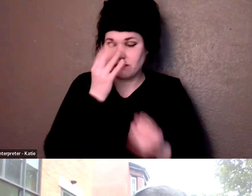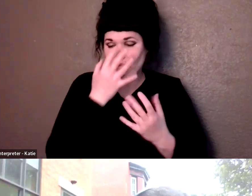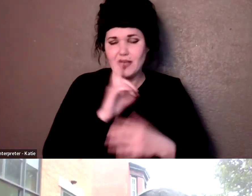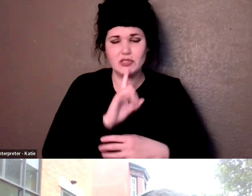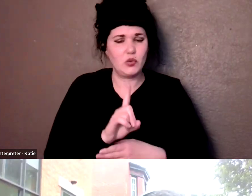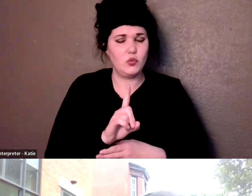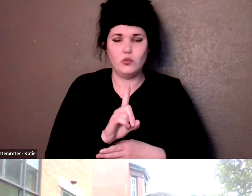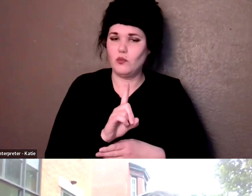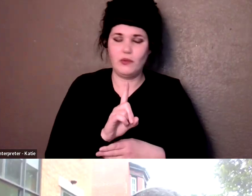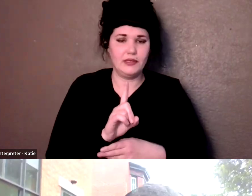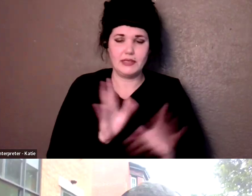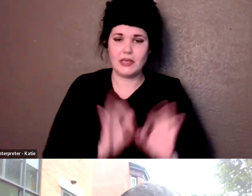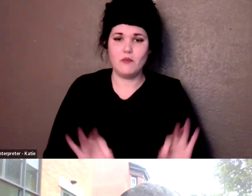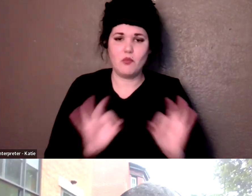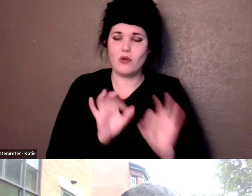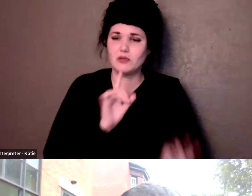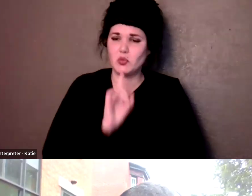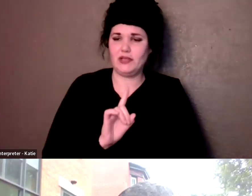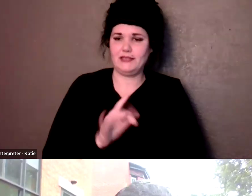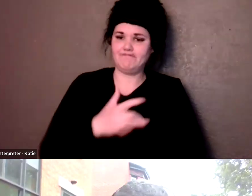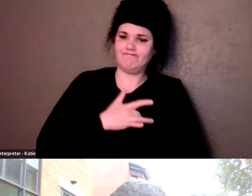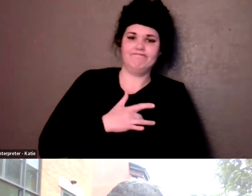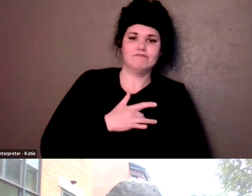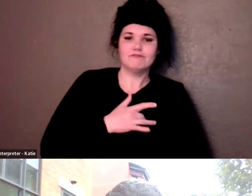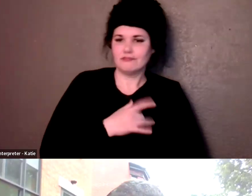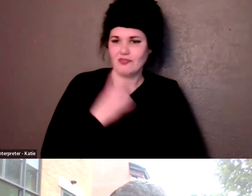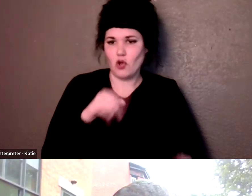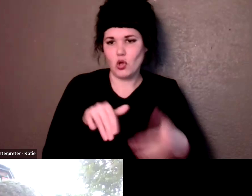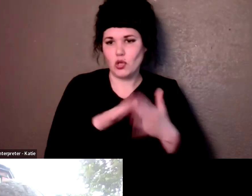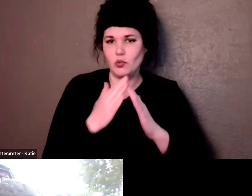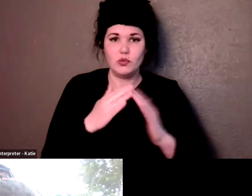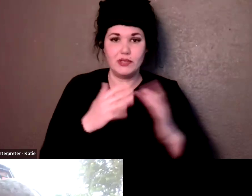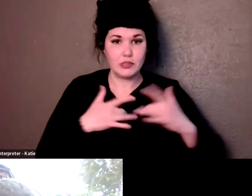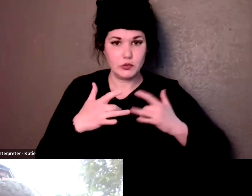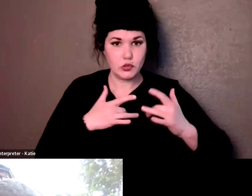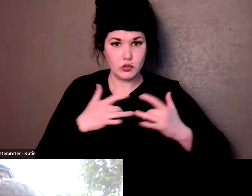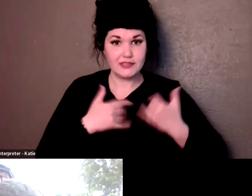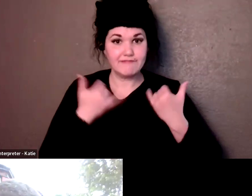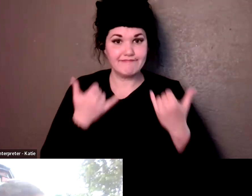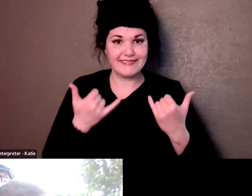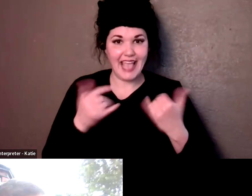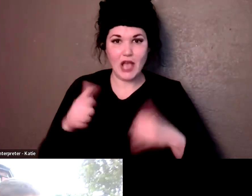bit in the community concerns. Next up, we'll to talk to Earl and hear more about Wild